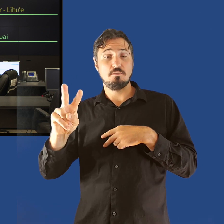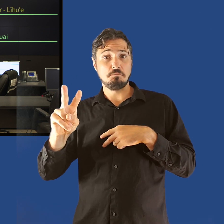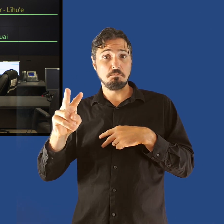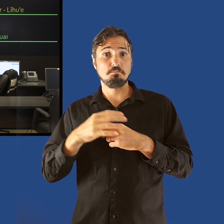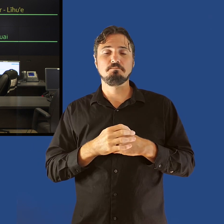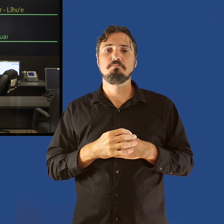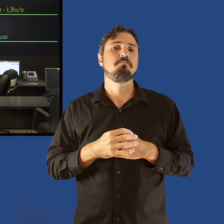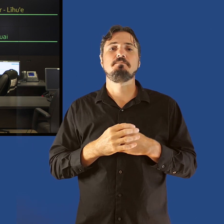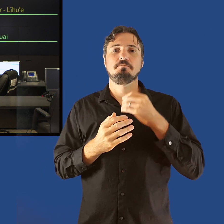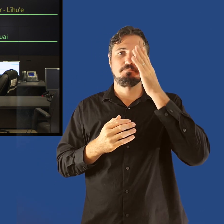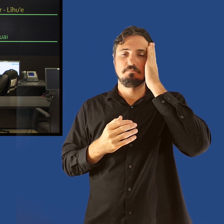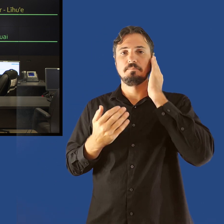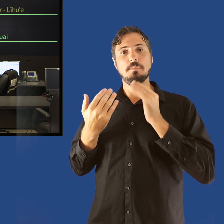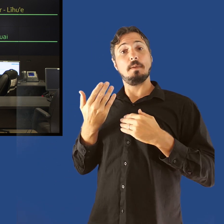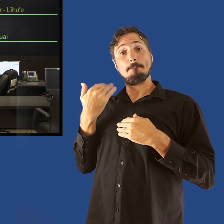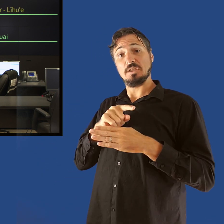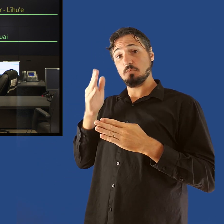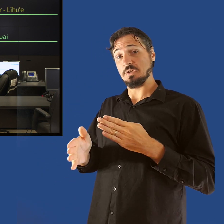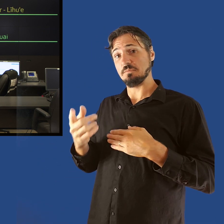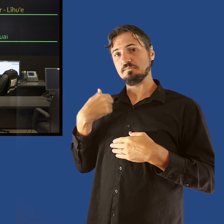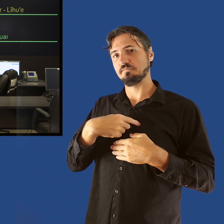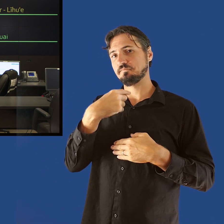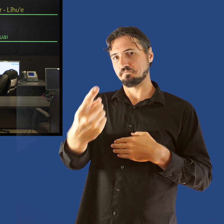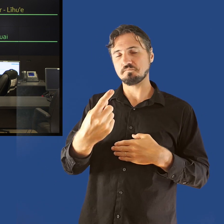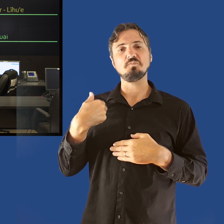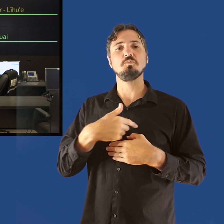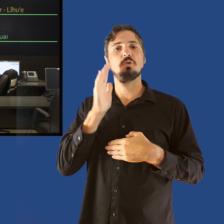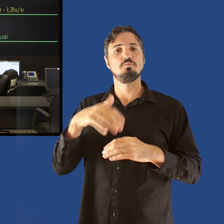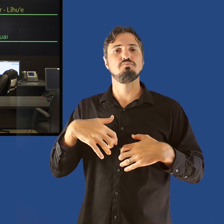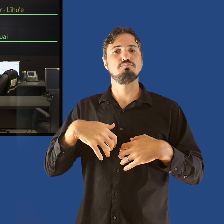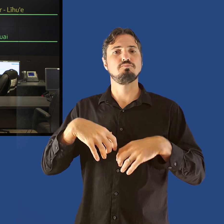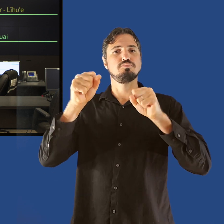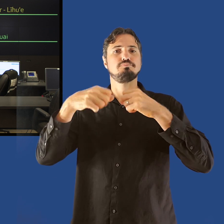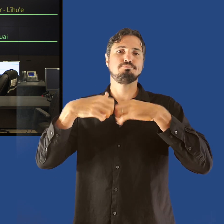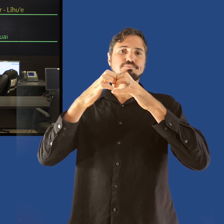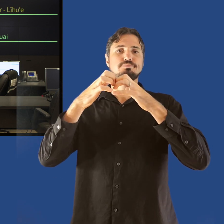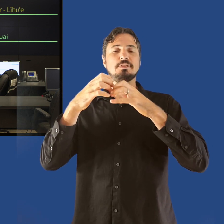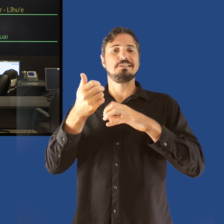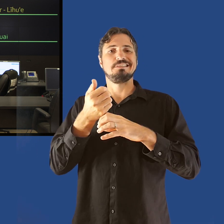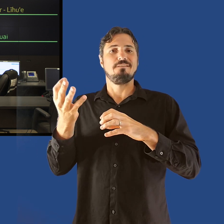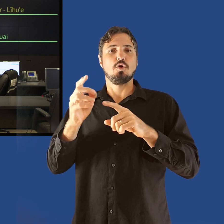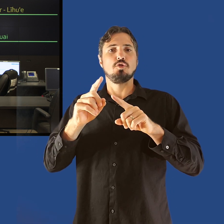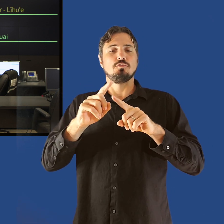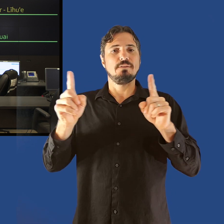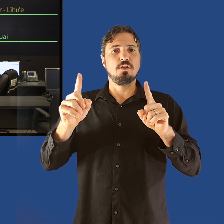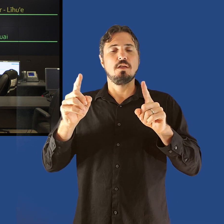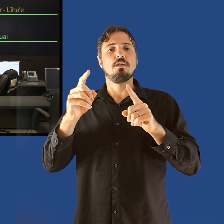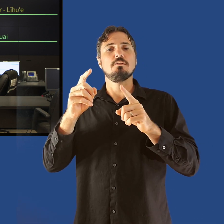Over the weekend, we said that there would be additional COVID-19 testing available on our island. Here are the details…